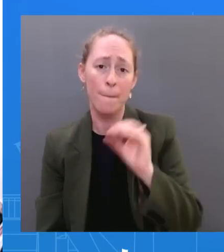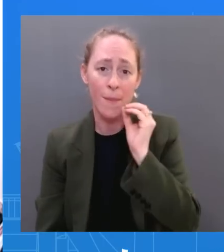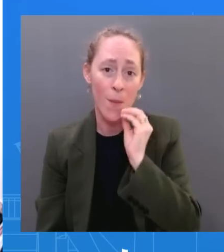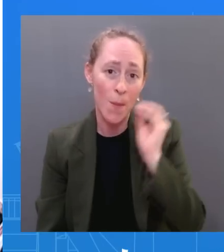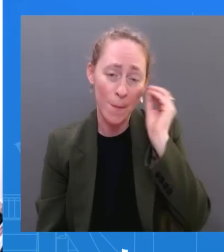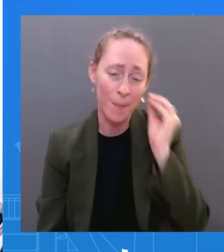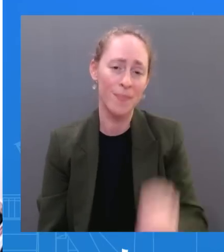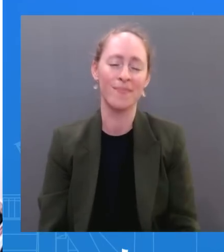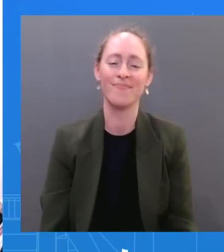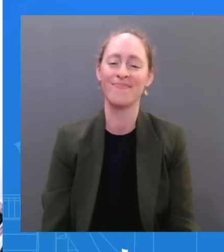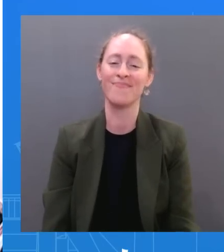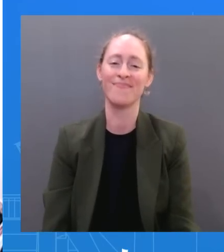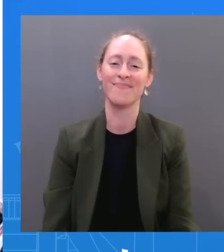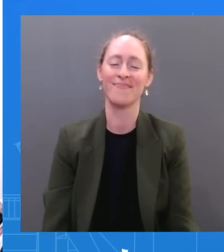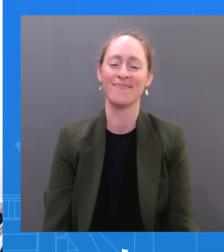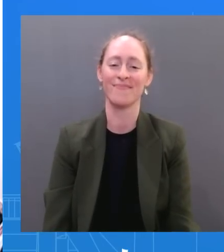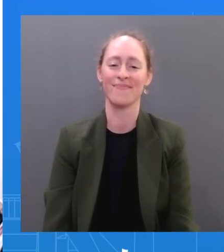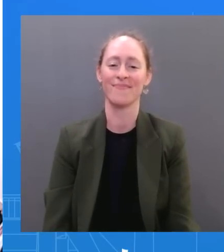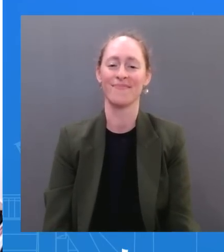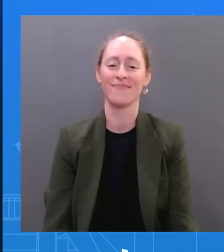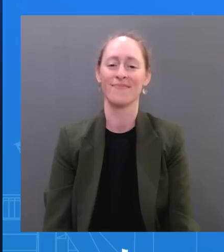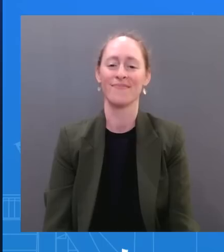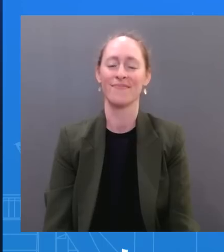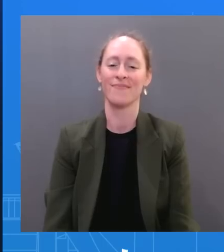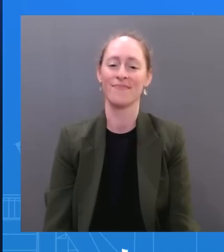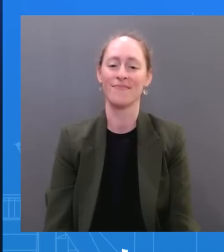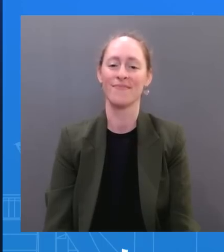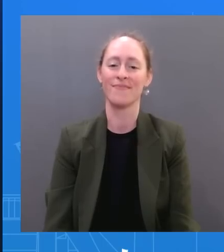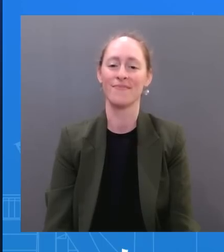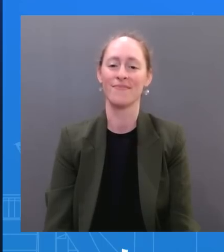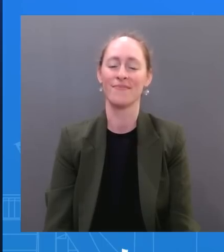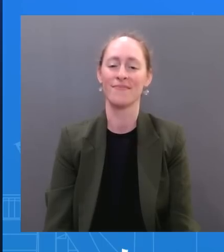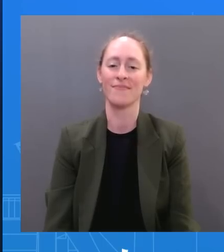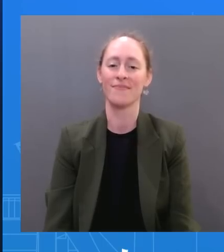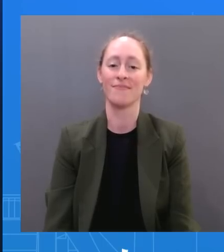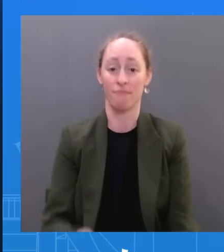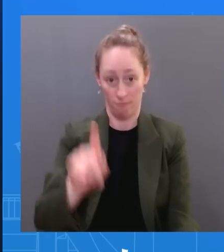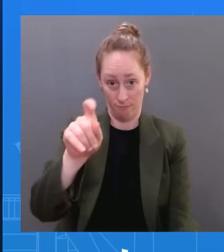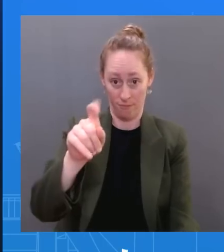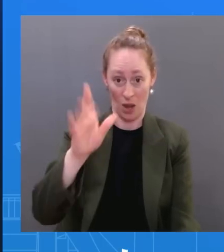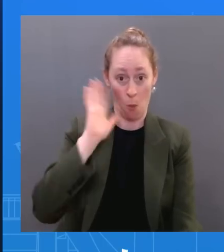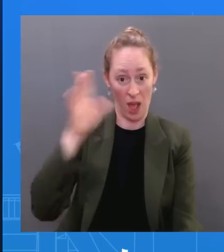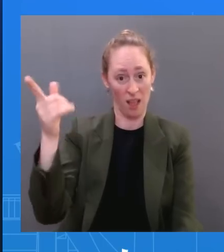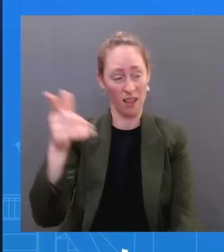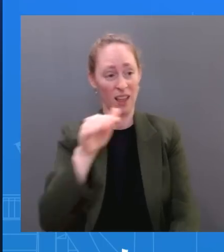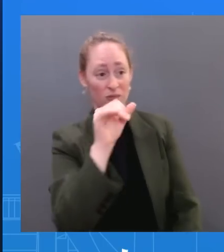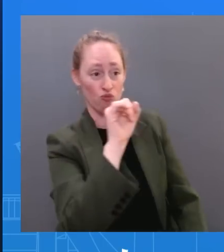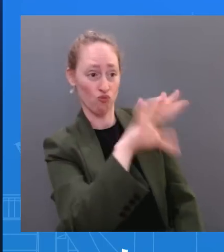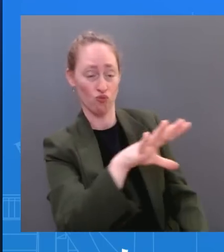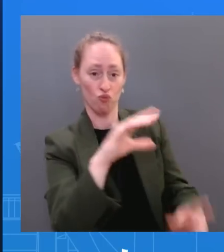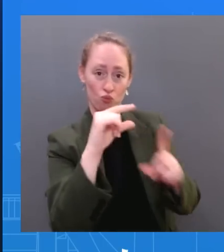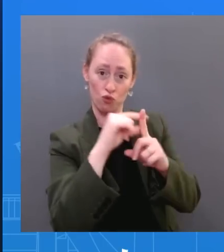that will include the conference? Mr. Sullivan: So I'm not going to characterize the -- what the President will say privately in those sessions.